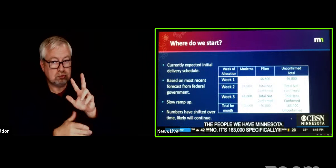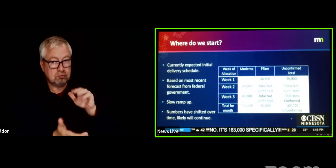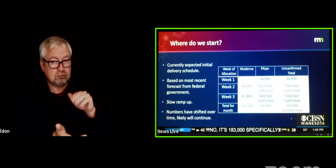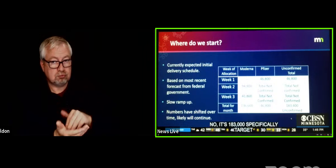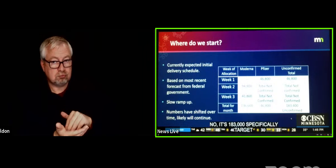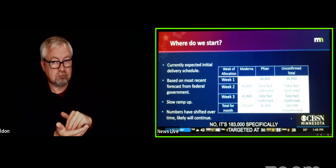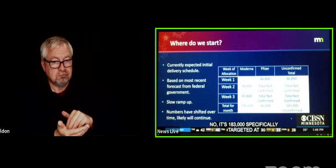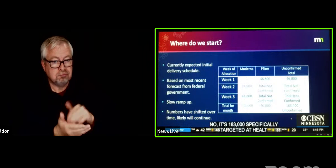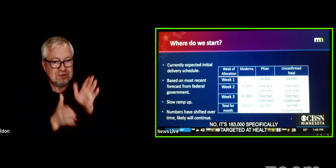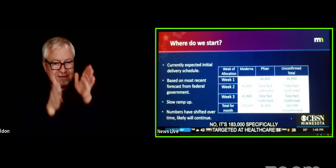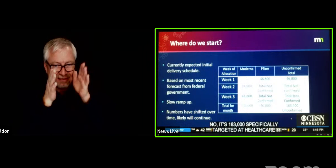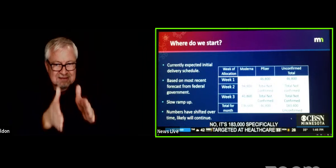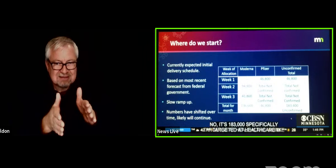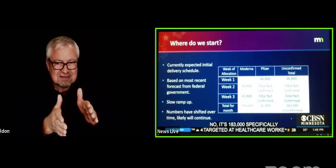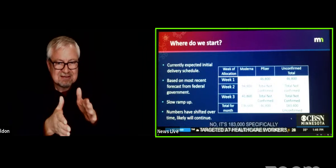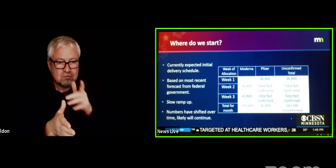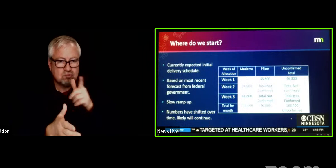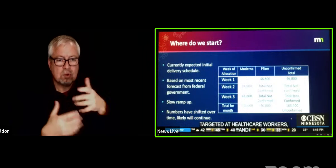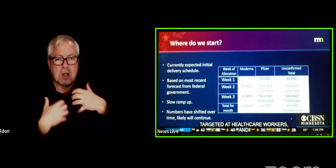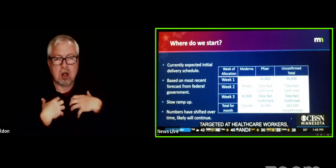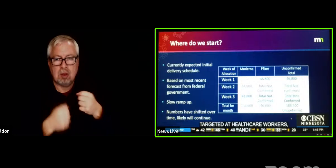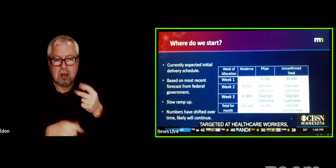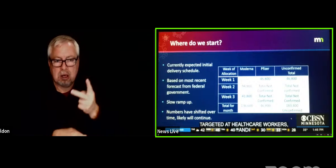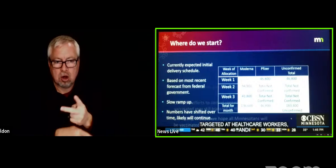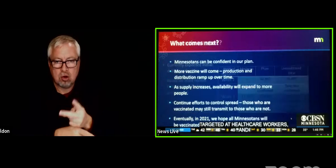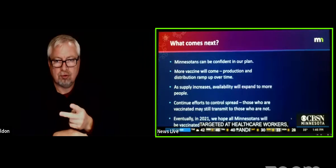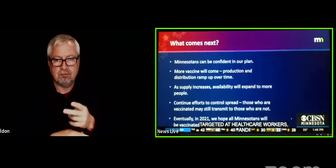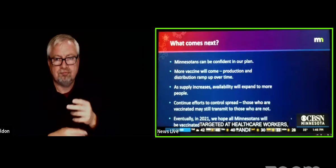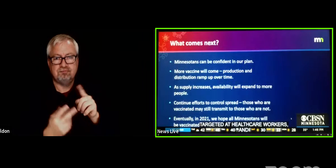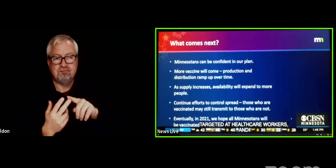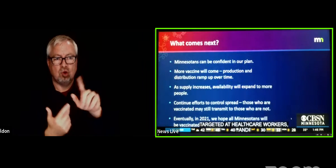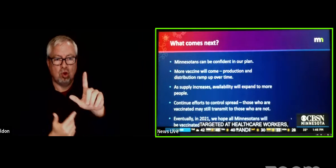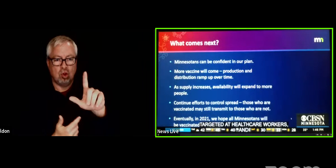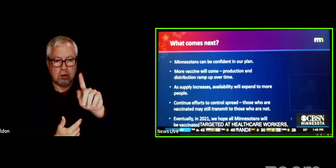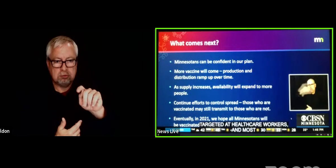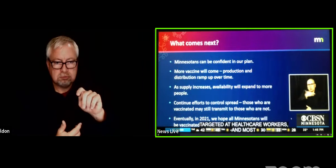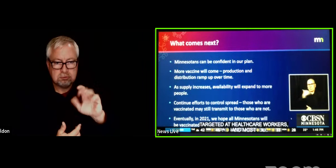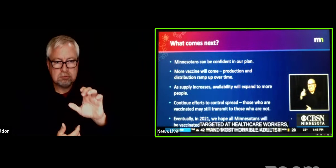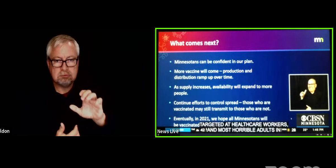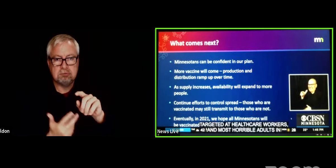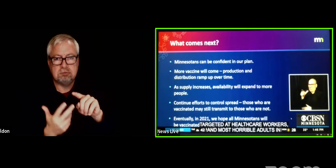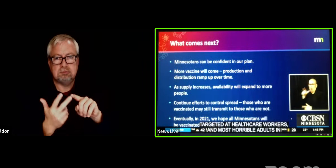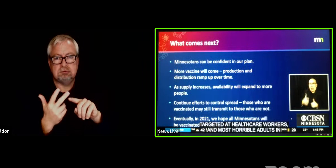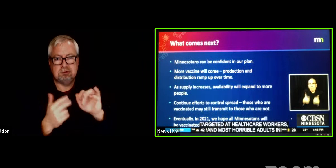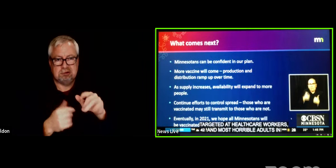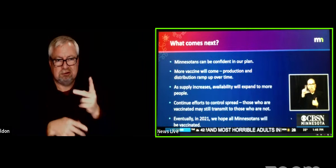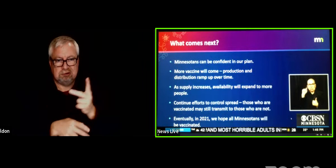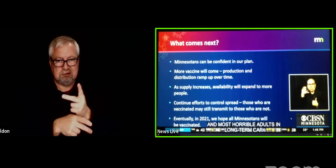ADULTS IN LONG-TERM CARE. SO THIS IS A DAY WE'VE BEEN WAITING FOR. YOU CAN BE CONFIDENT IN THIS PLAN.